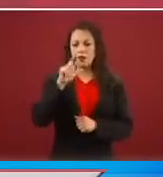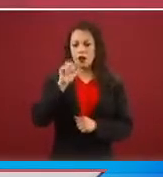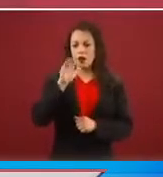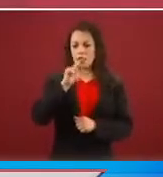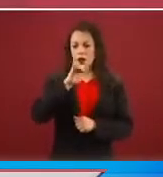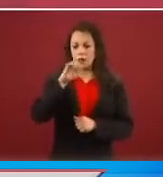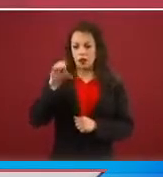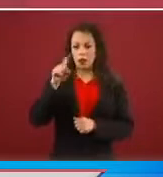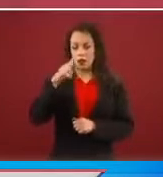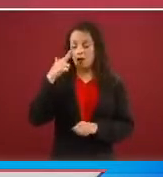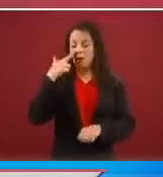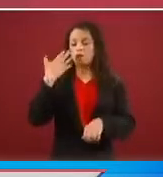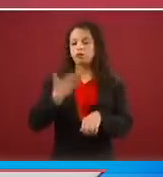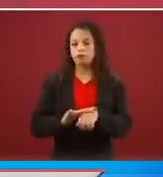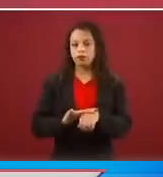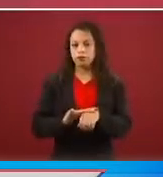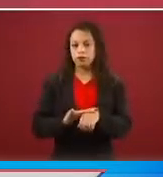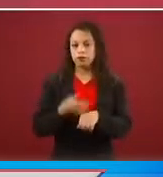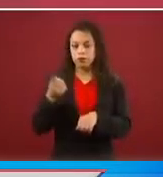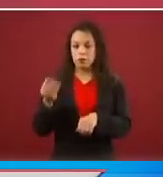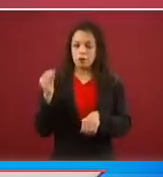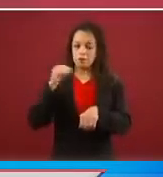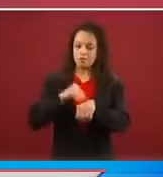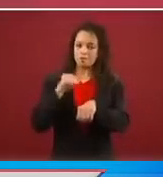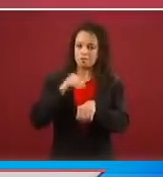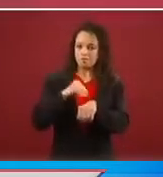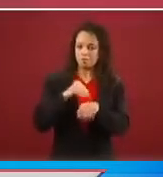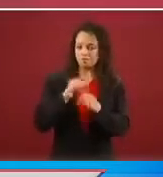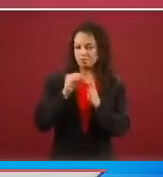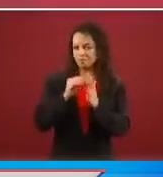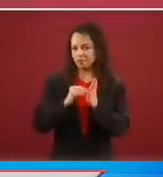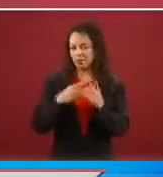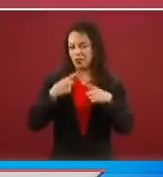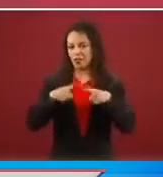and is it is necessary that foreign individuals entering the country be identified